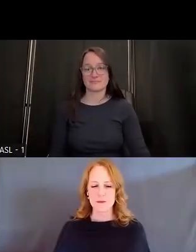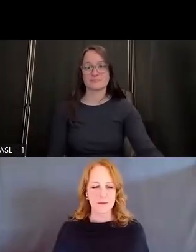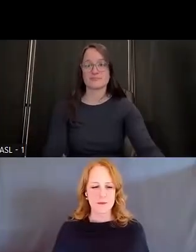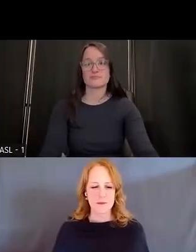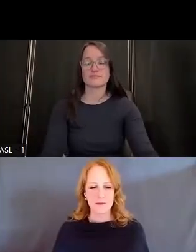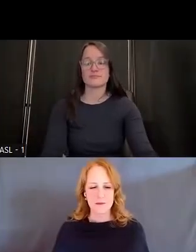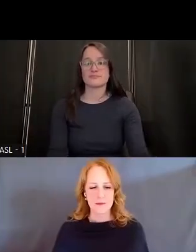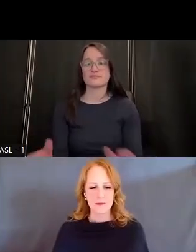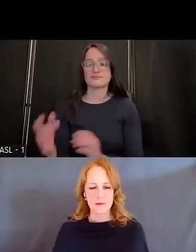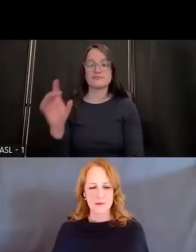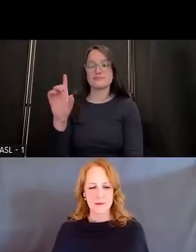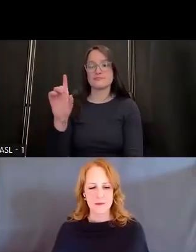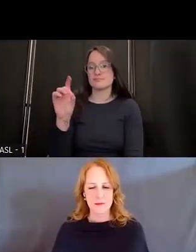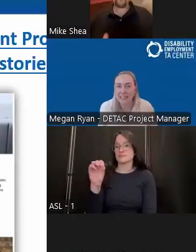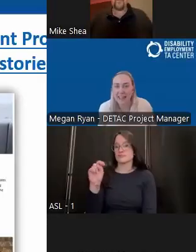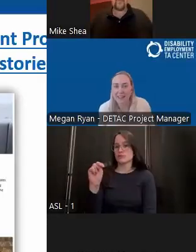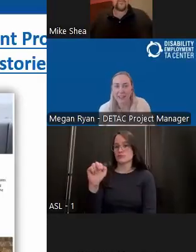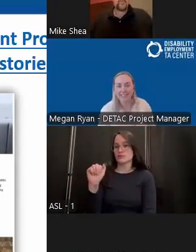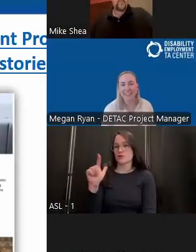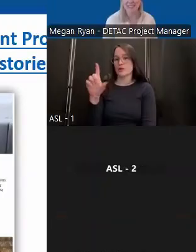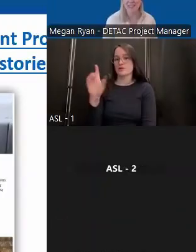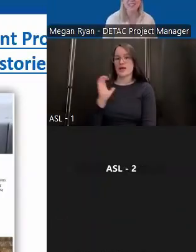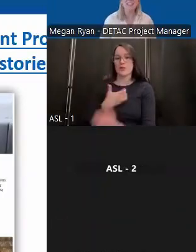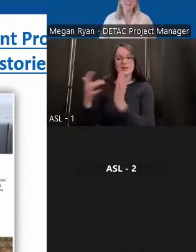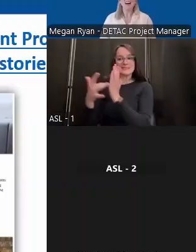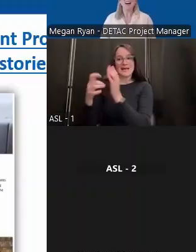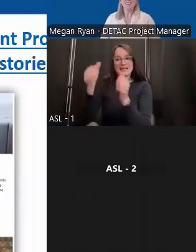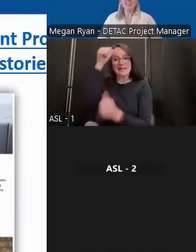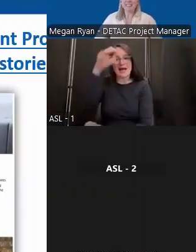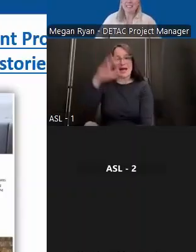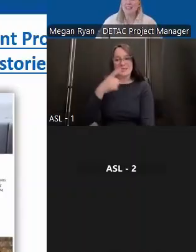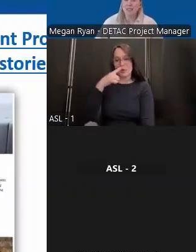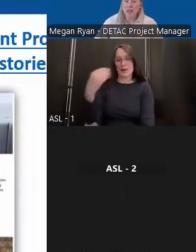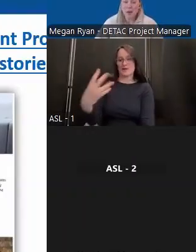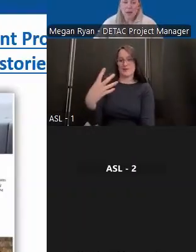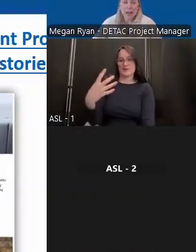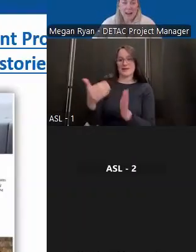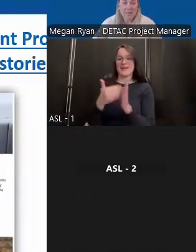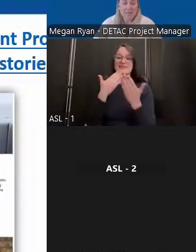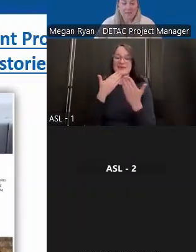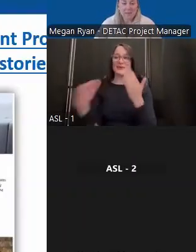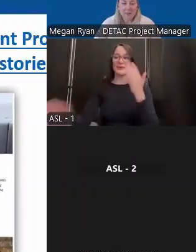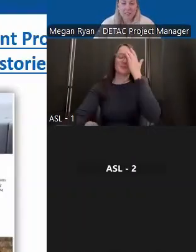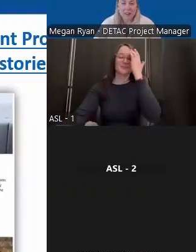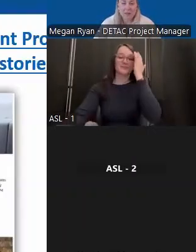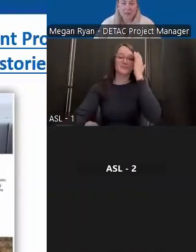if you're able to spotlight me again, great. Thank you. All right. So, um, first off, want